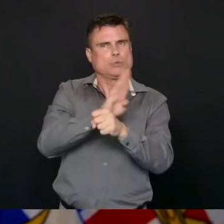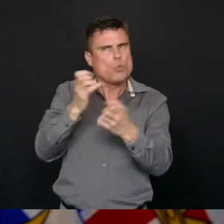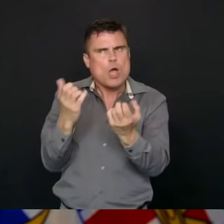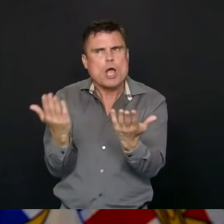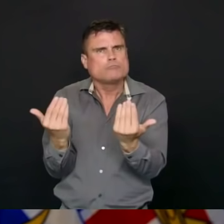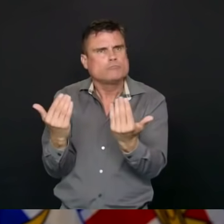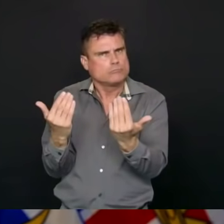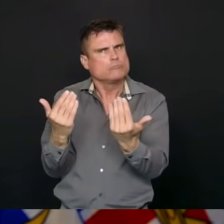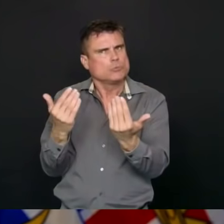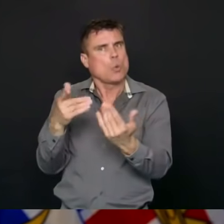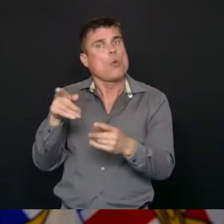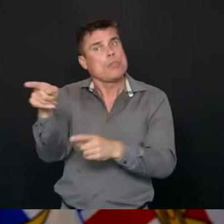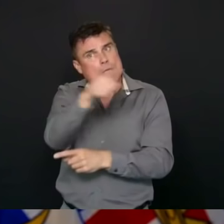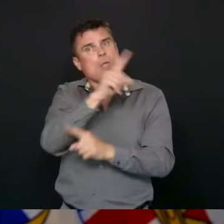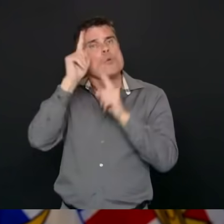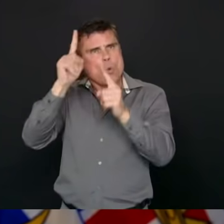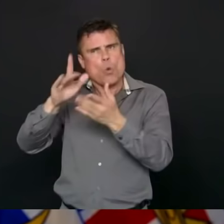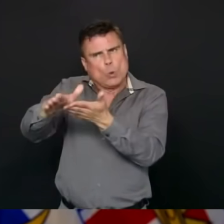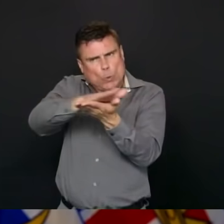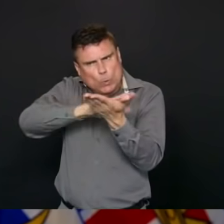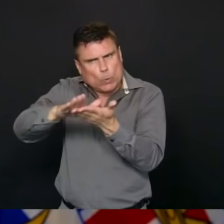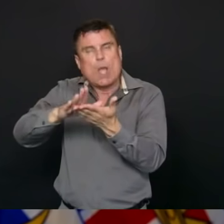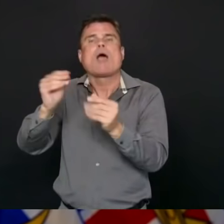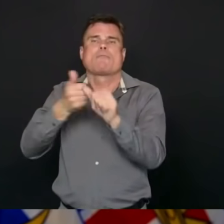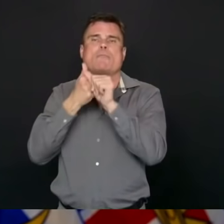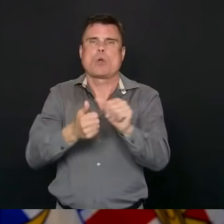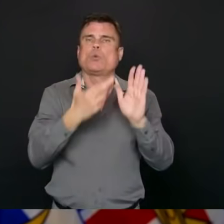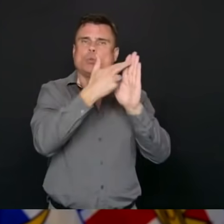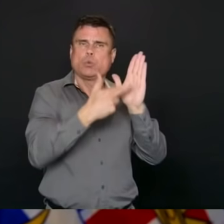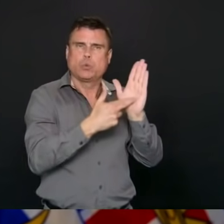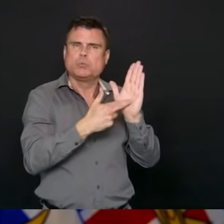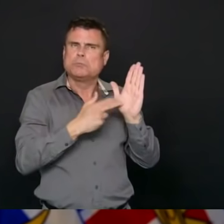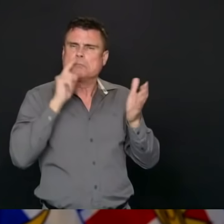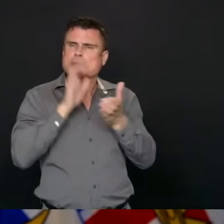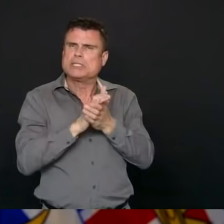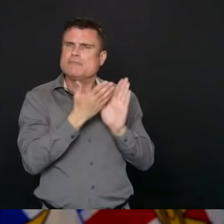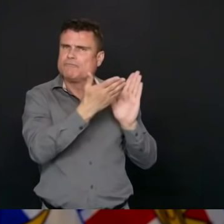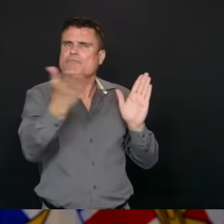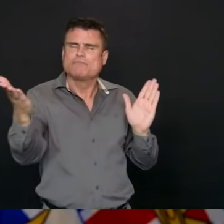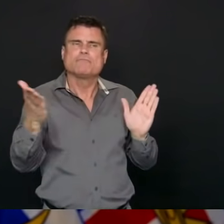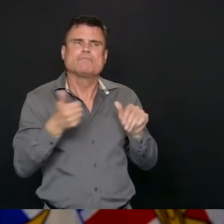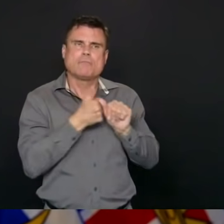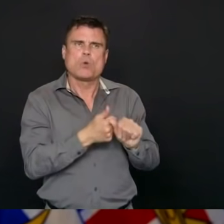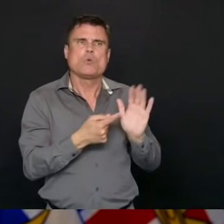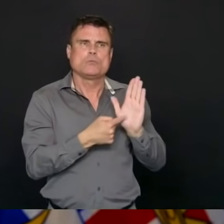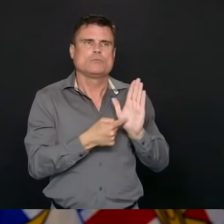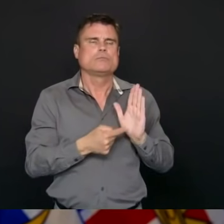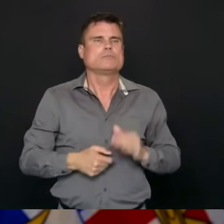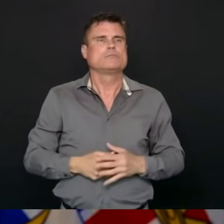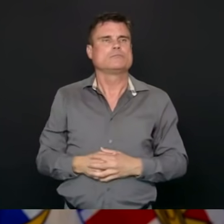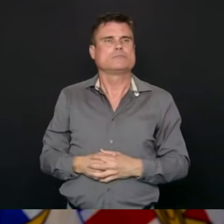Dr Henry, I wanted to know . are you worried